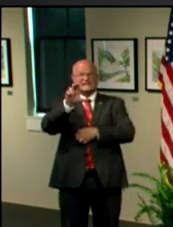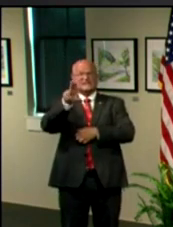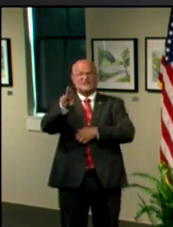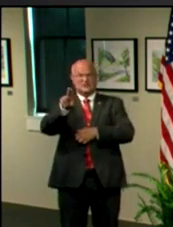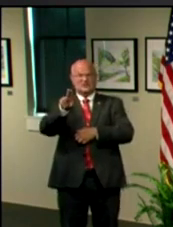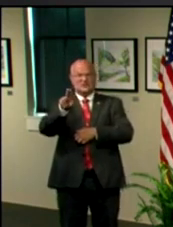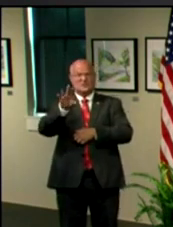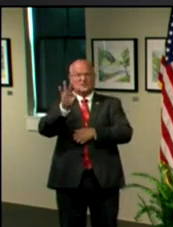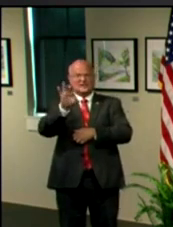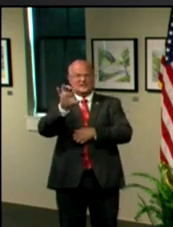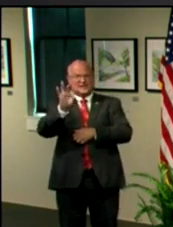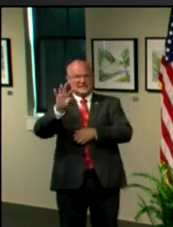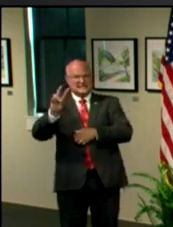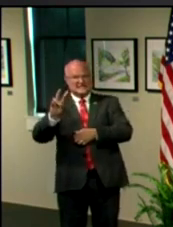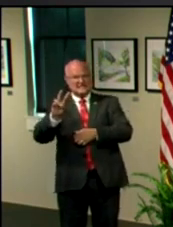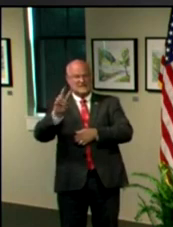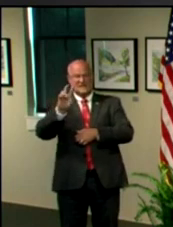YOU CAN SEE 133,000 INFECTIONS,